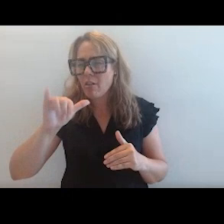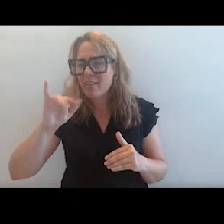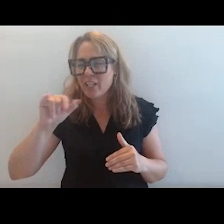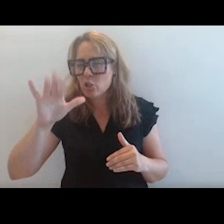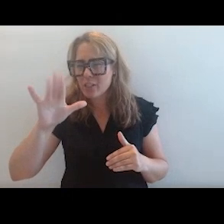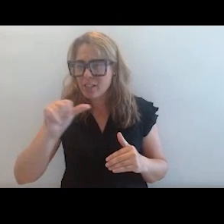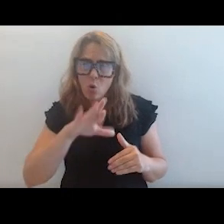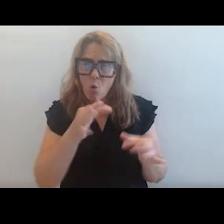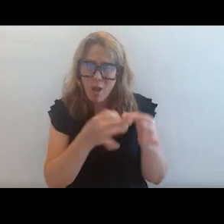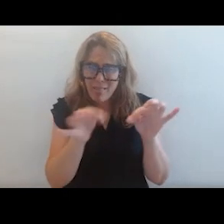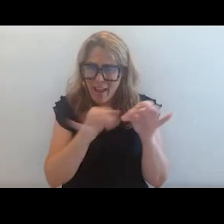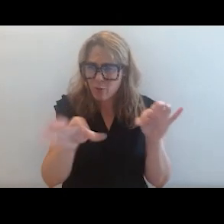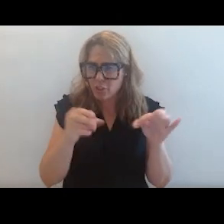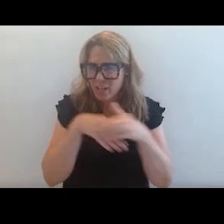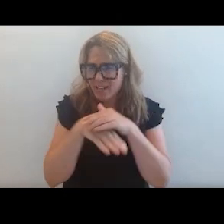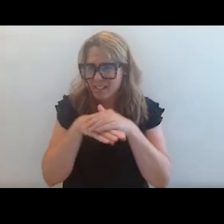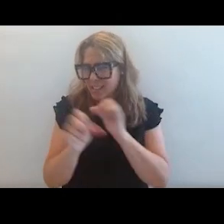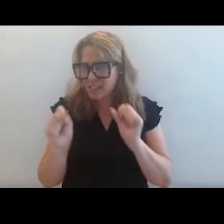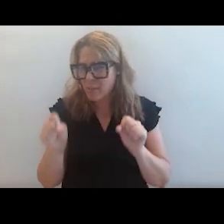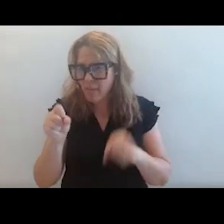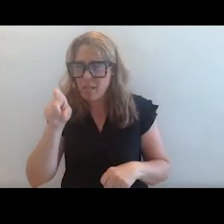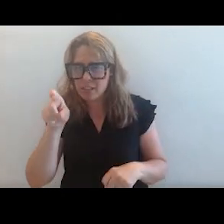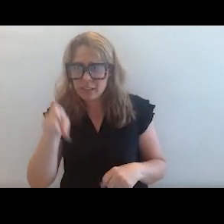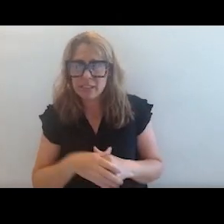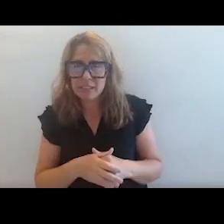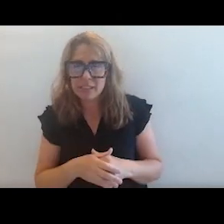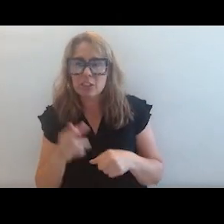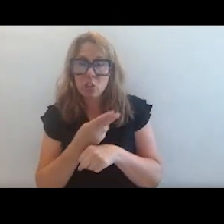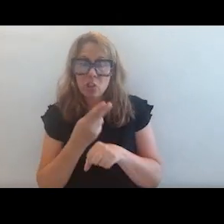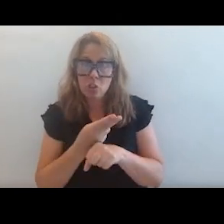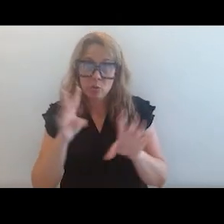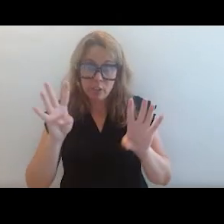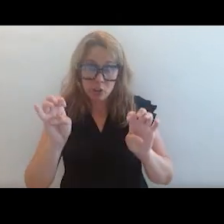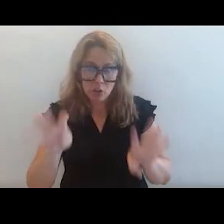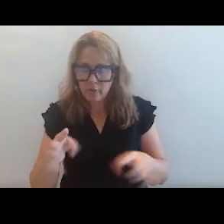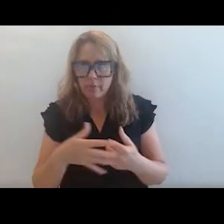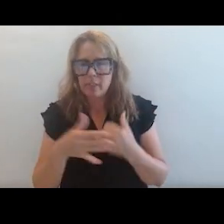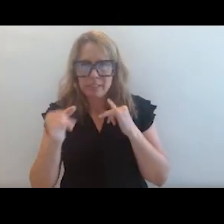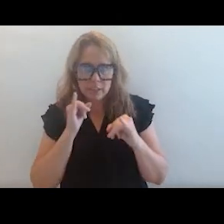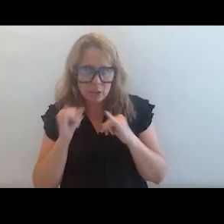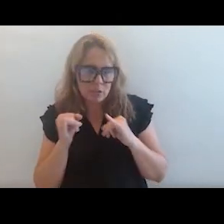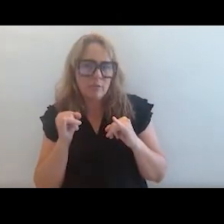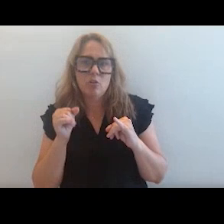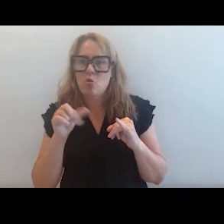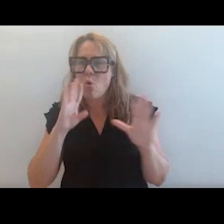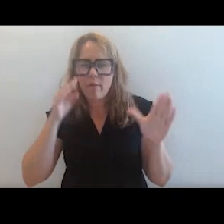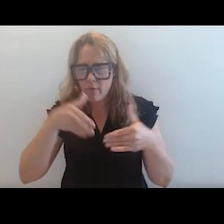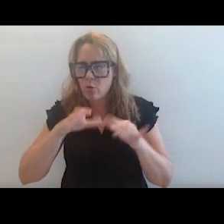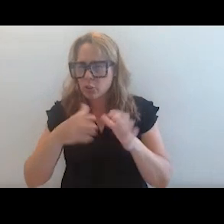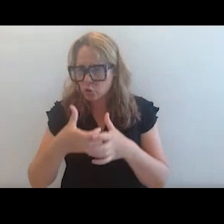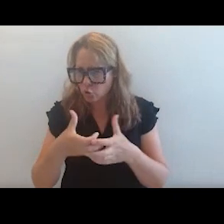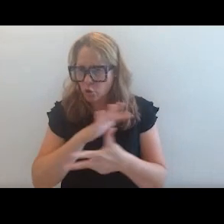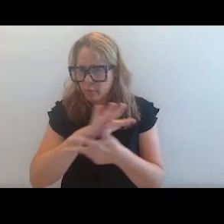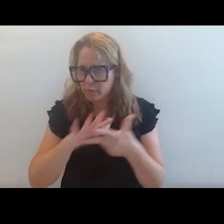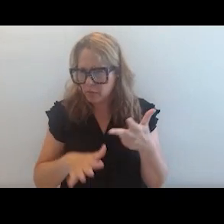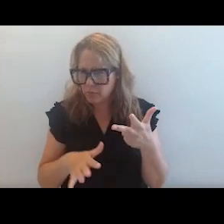or even language or accessibility needs. Using surveys, interviews, or focus groups,